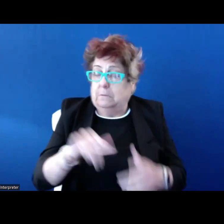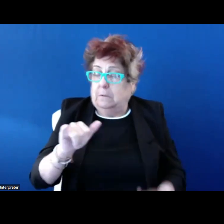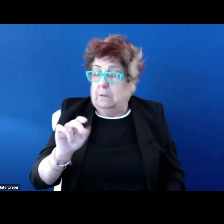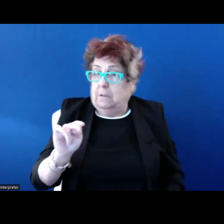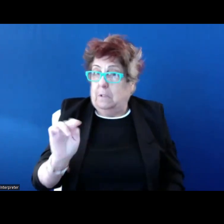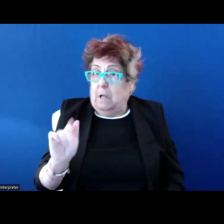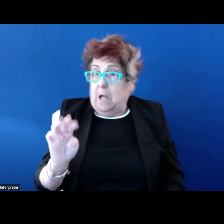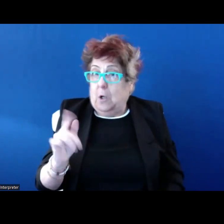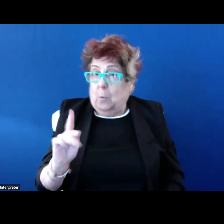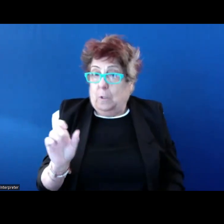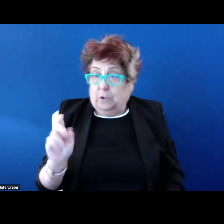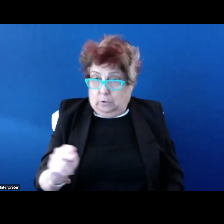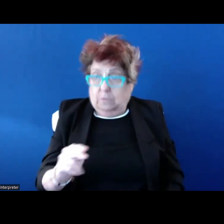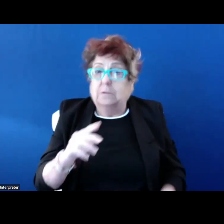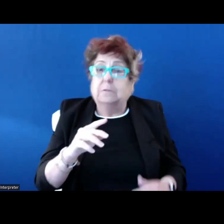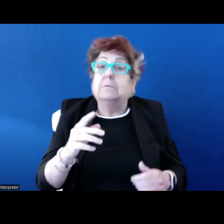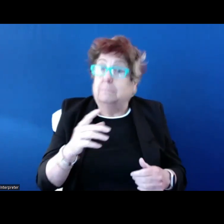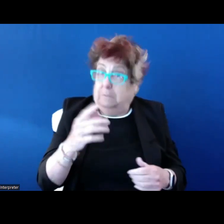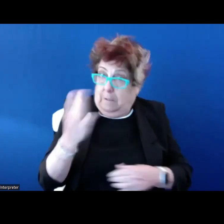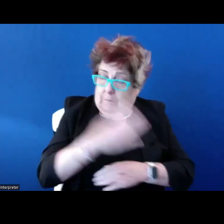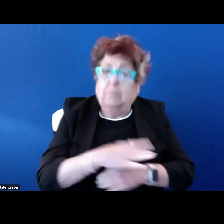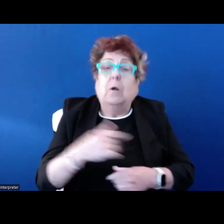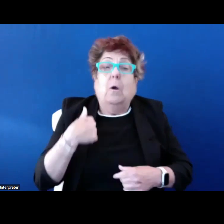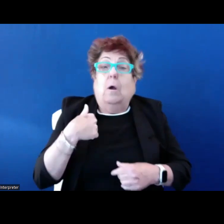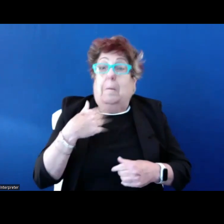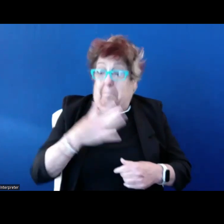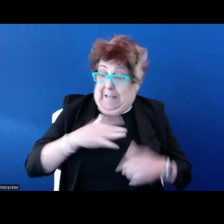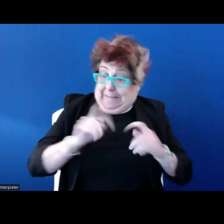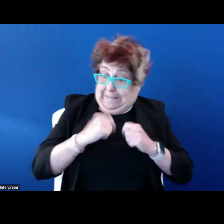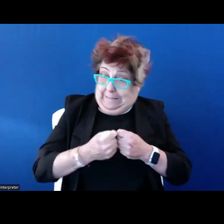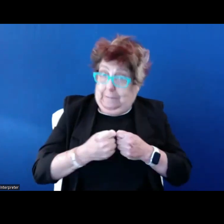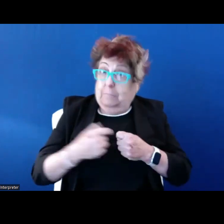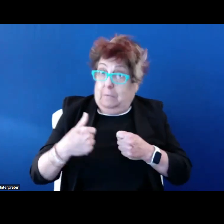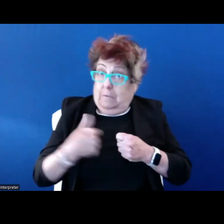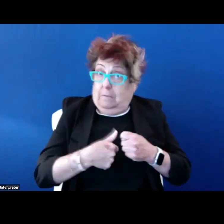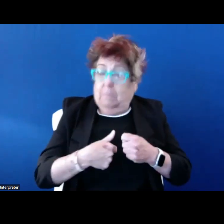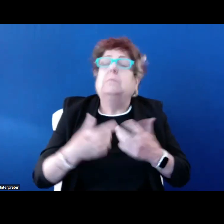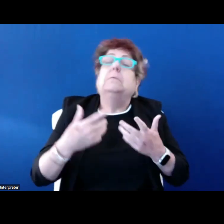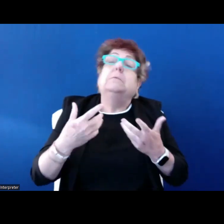One of the first things that I did was reach out to Richard Cho at HUD. We had worked